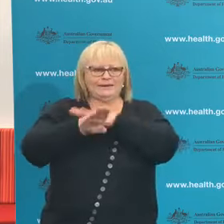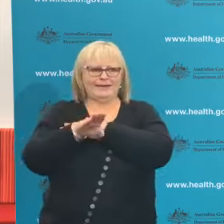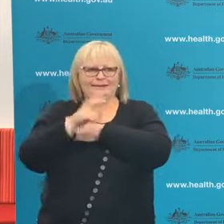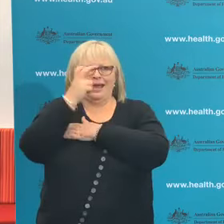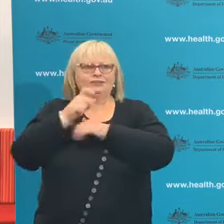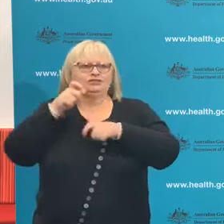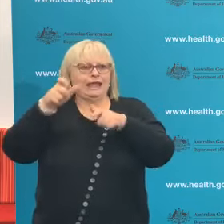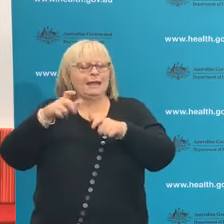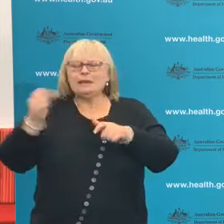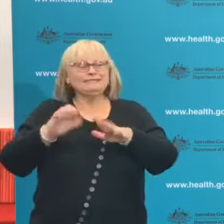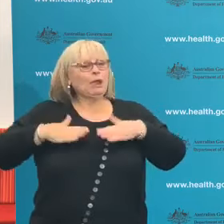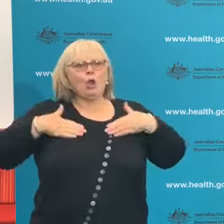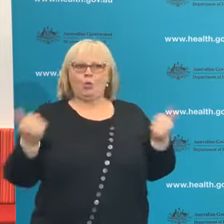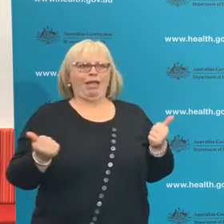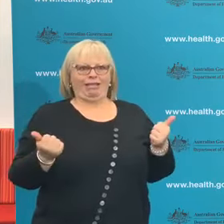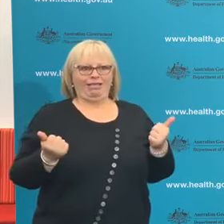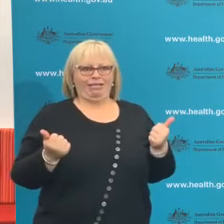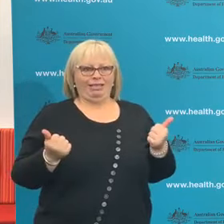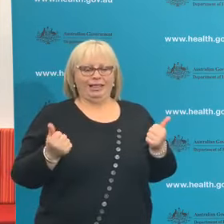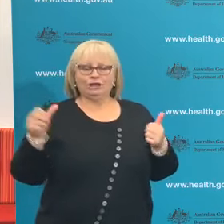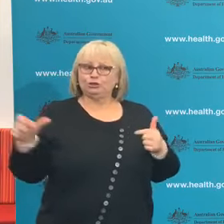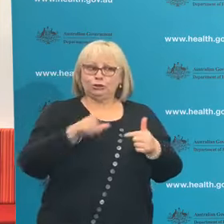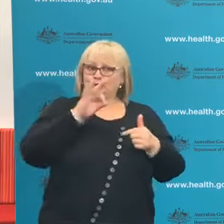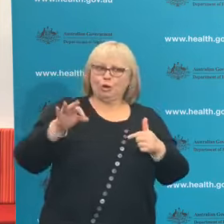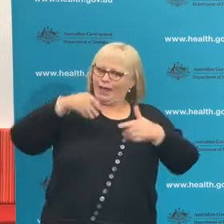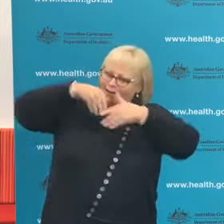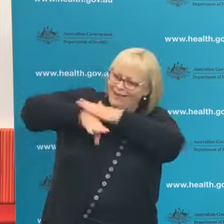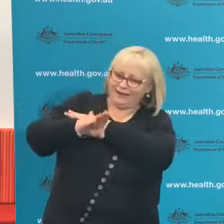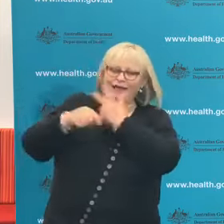to be well. Nobody should enter an aged care facility if they've got a cough or